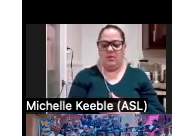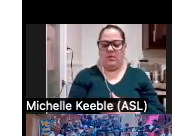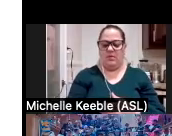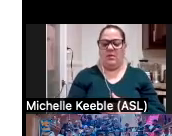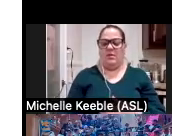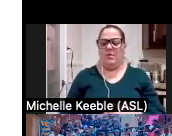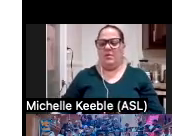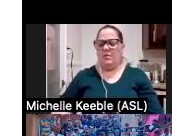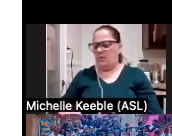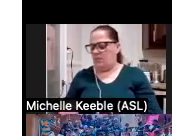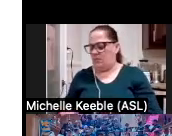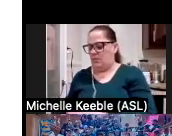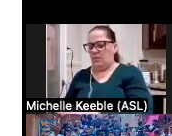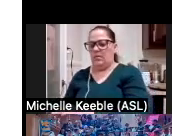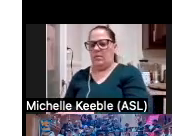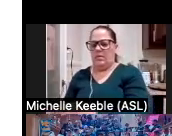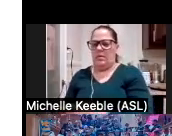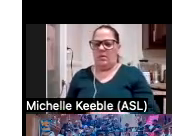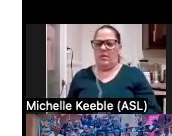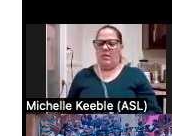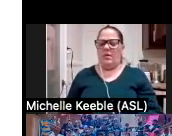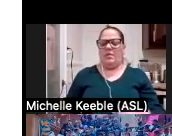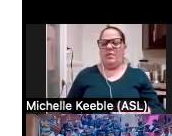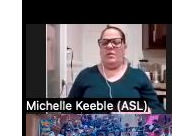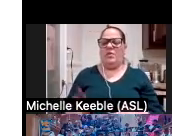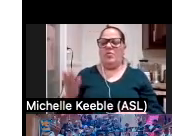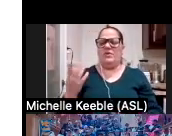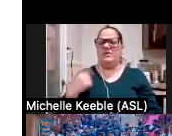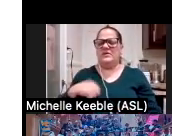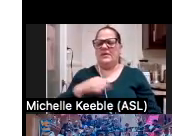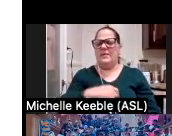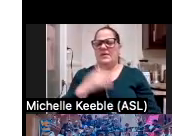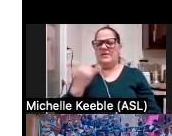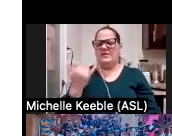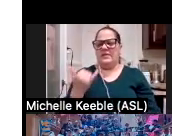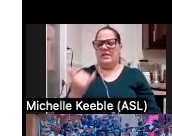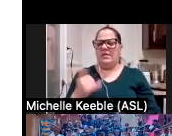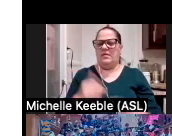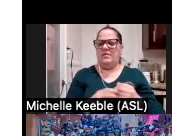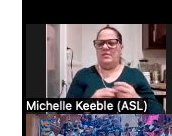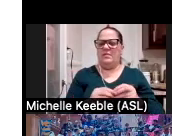American disability history, what does it say about us today as Americans with disabilities